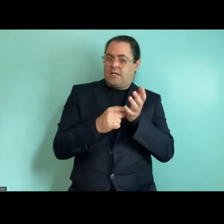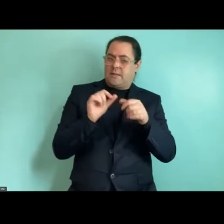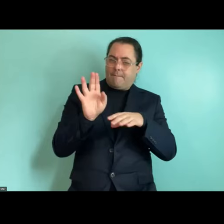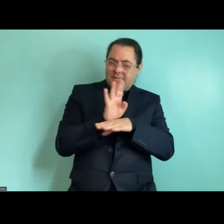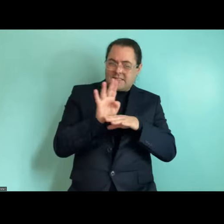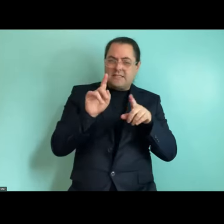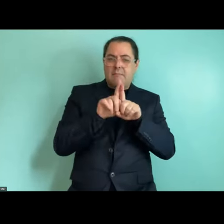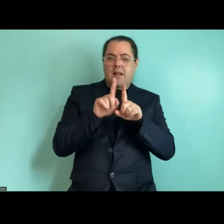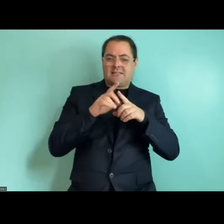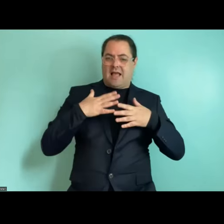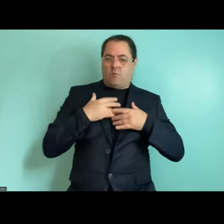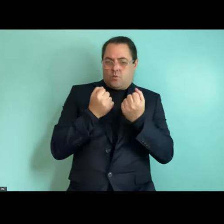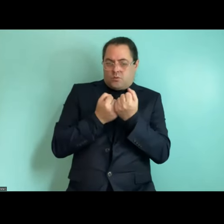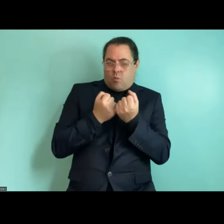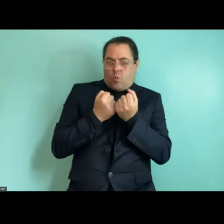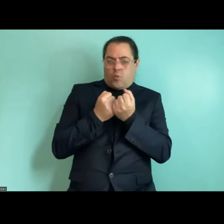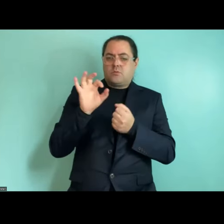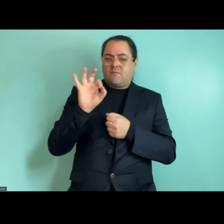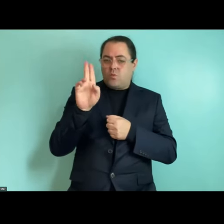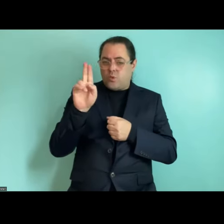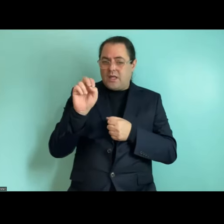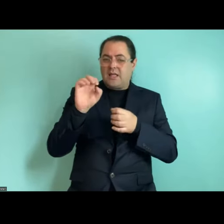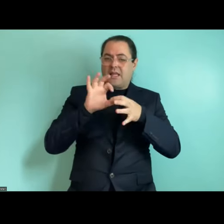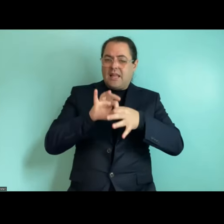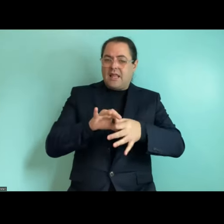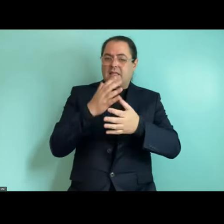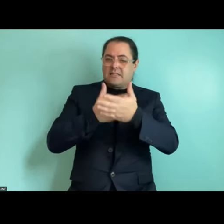hours in Uganda, which is the business and disability network.